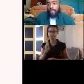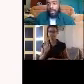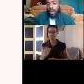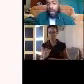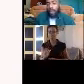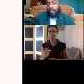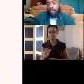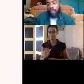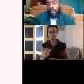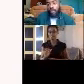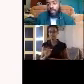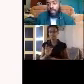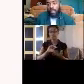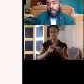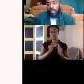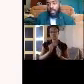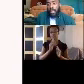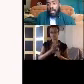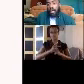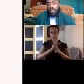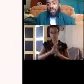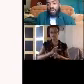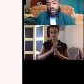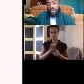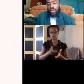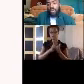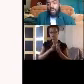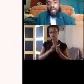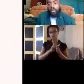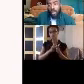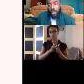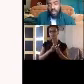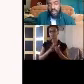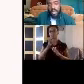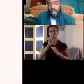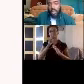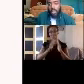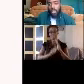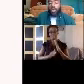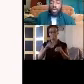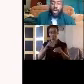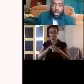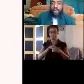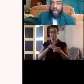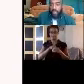humility. So there's one component which is that you acknowledge the fact that there's